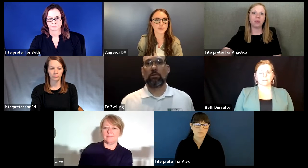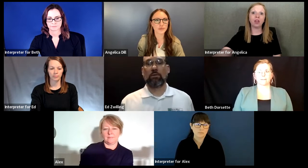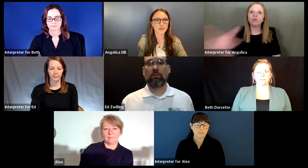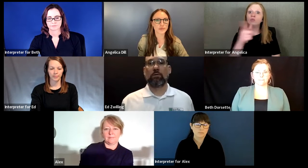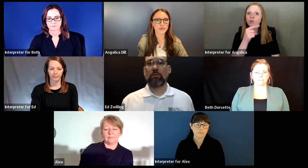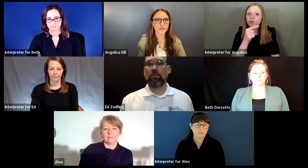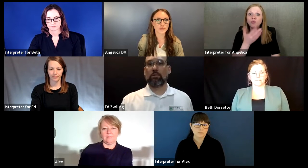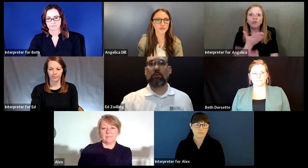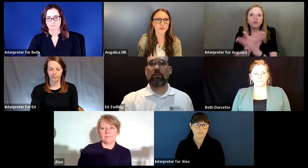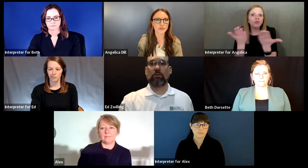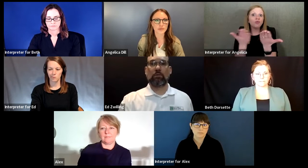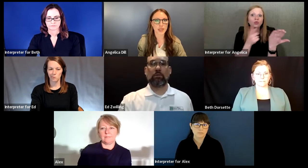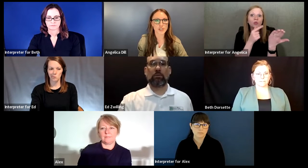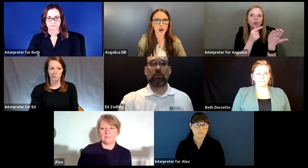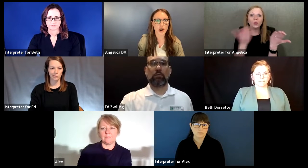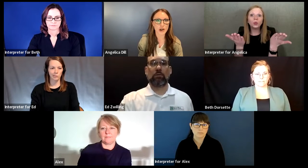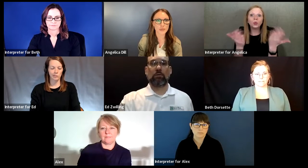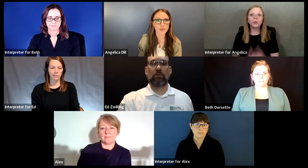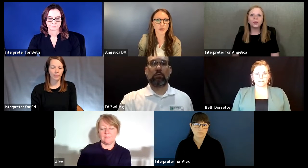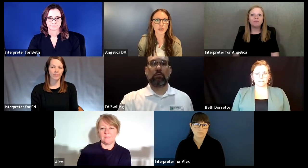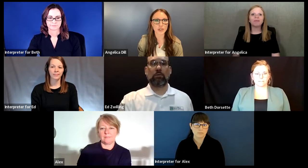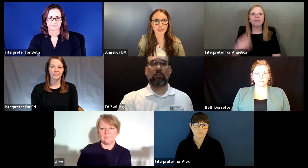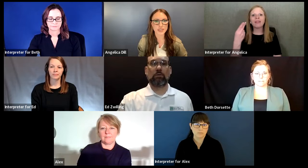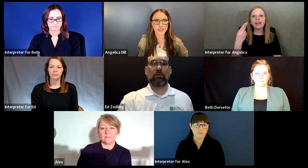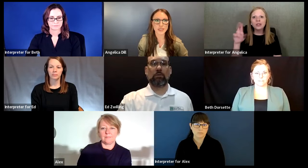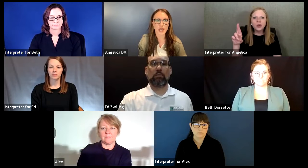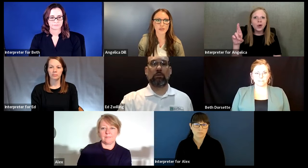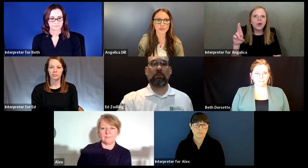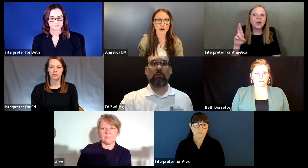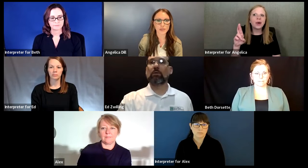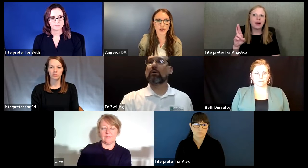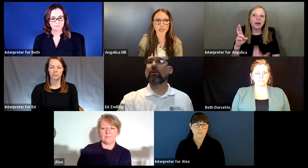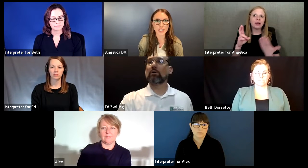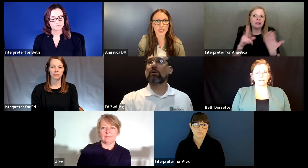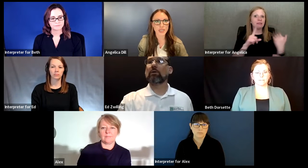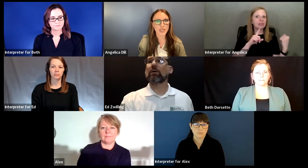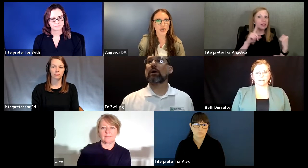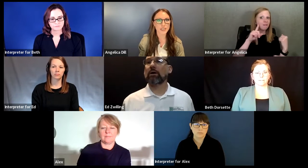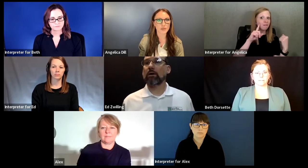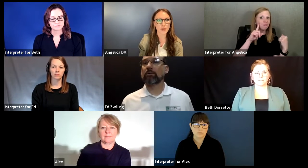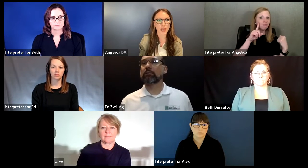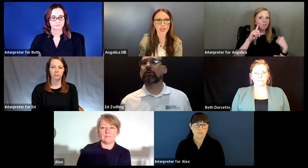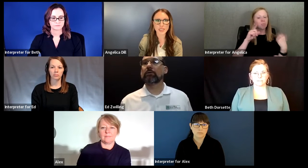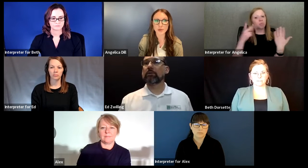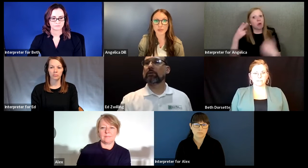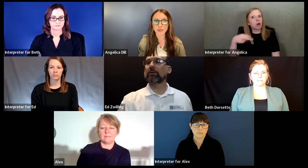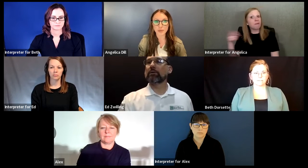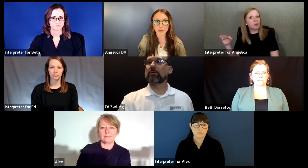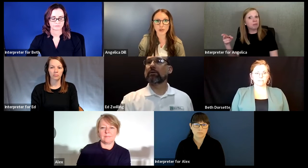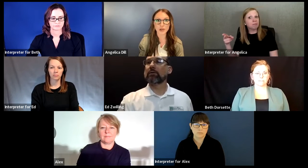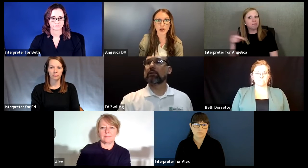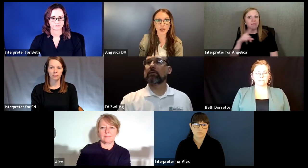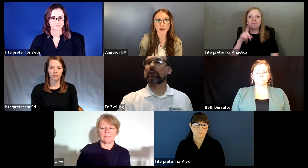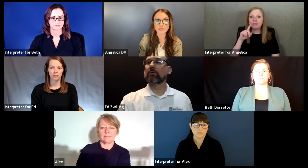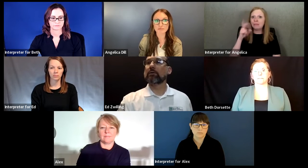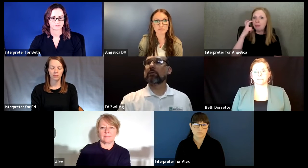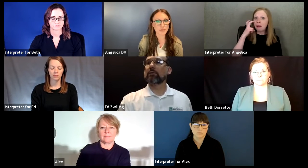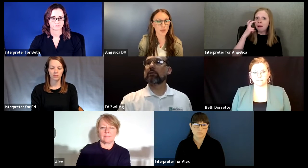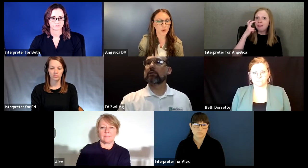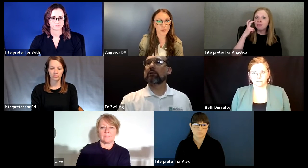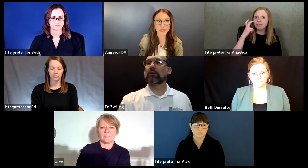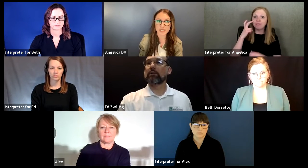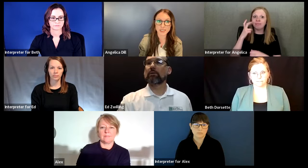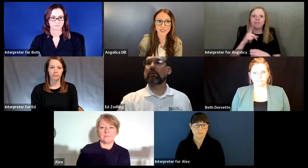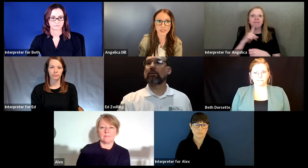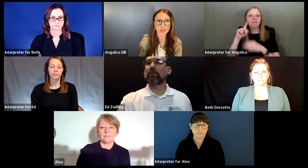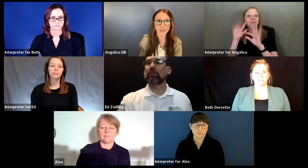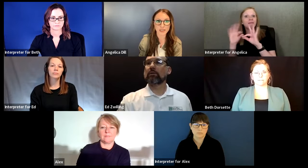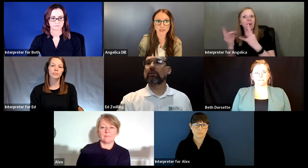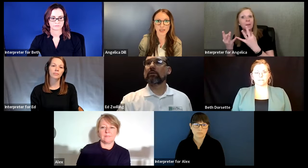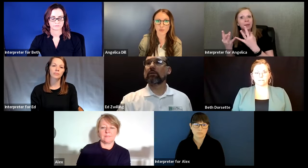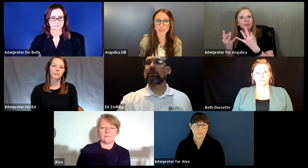I don't know if that's working or not.